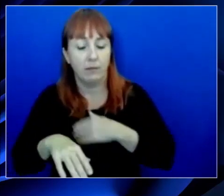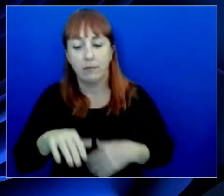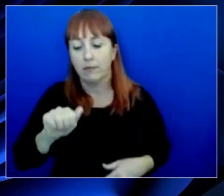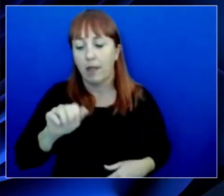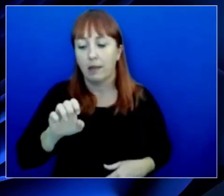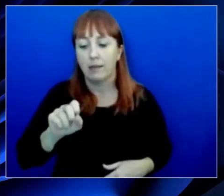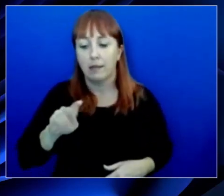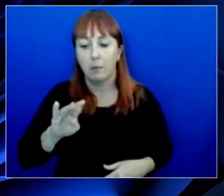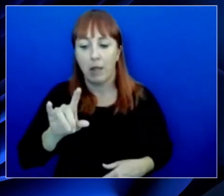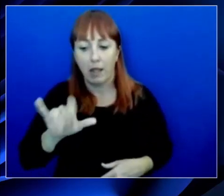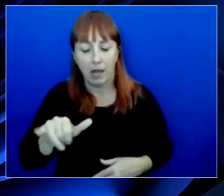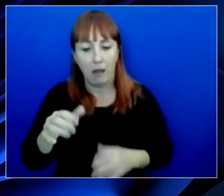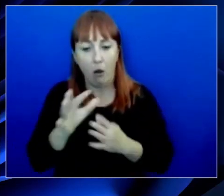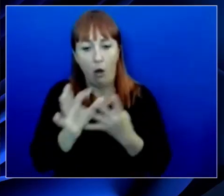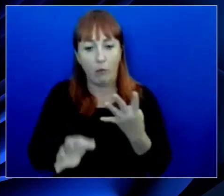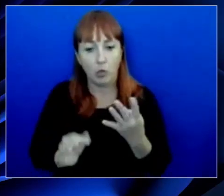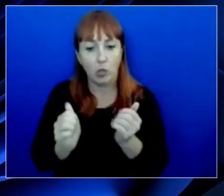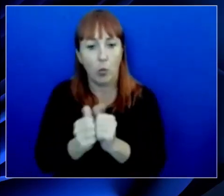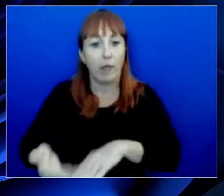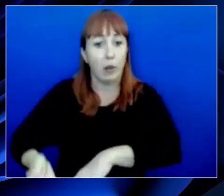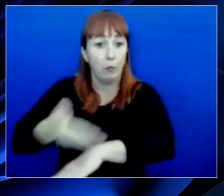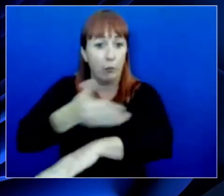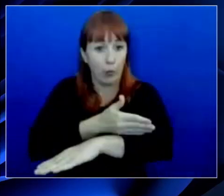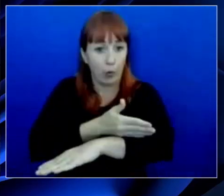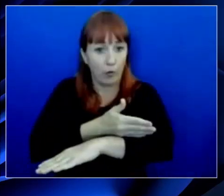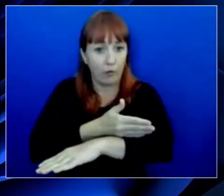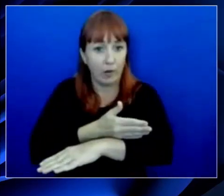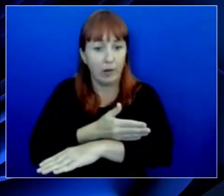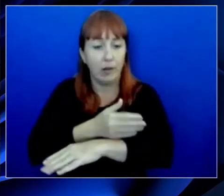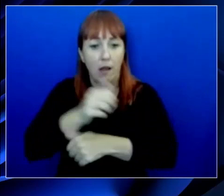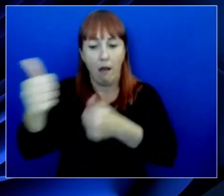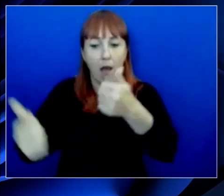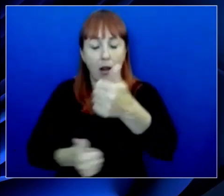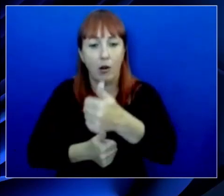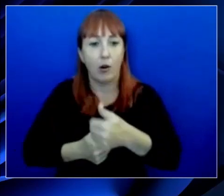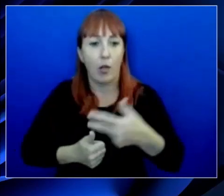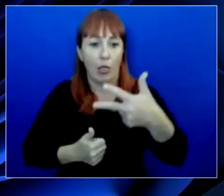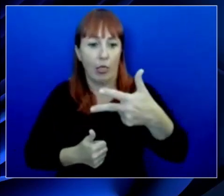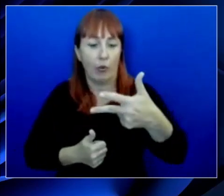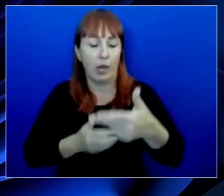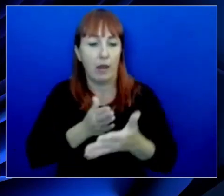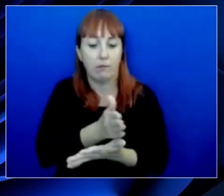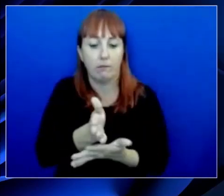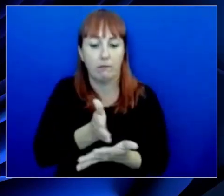options have improved and are gathered under the three main areas of vision,